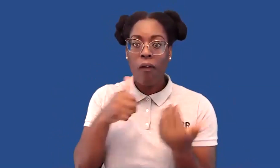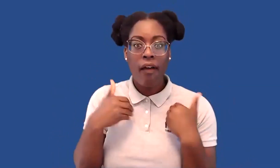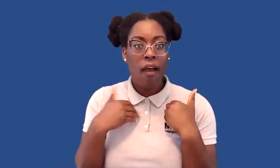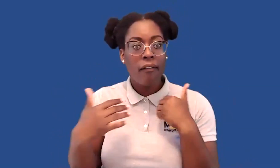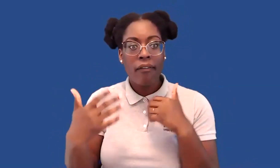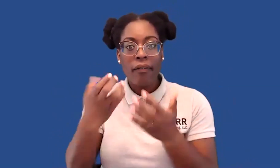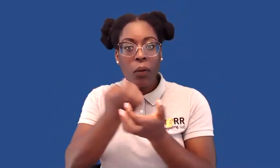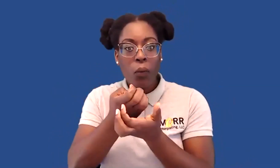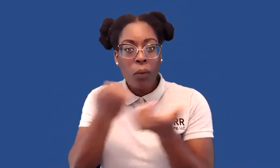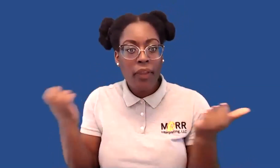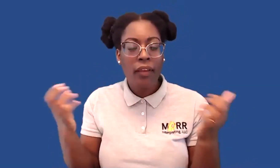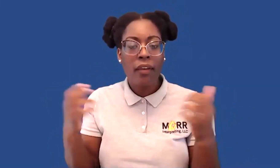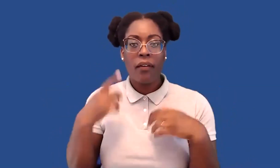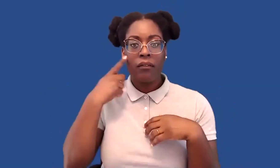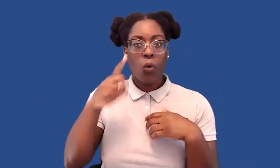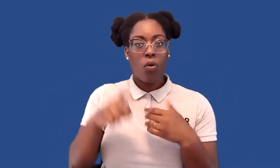or, you know, if they're on a phone